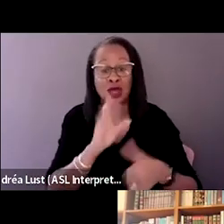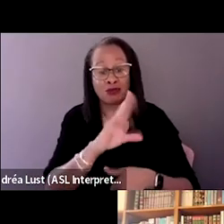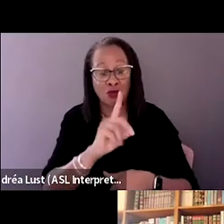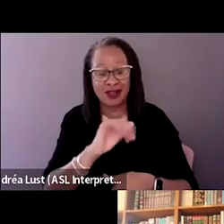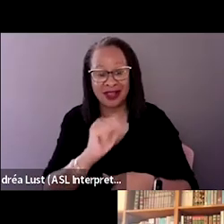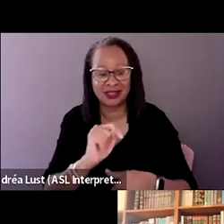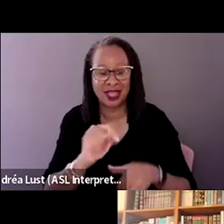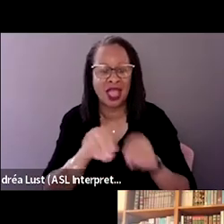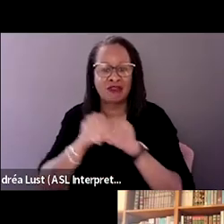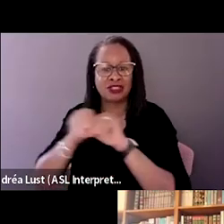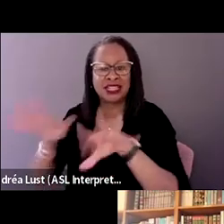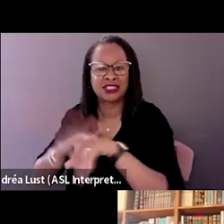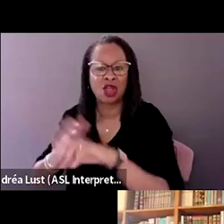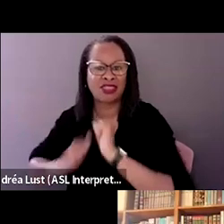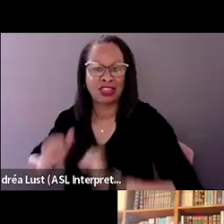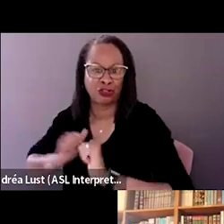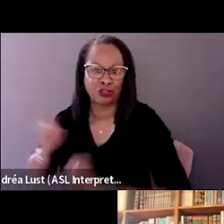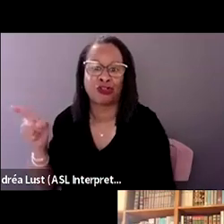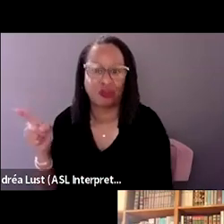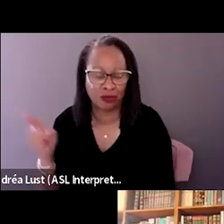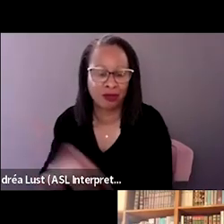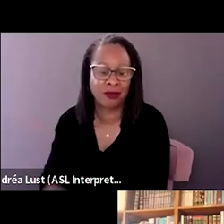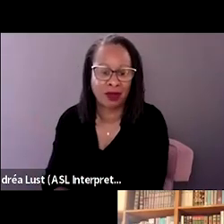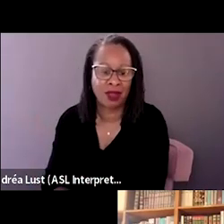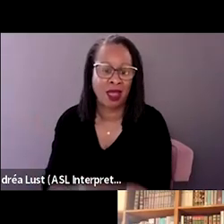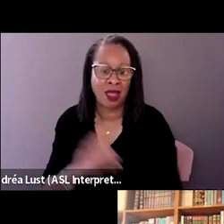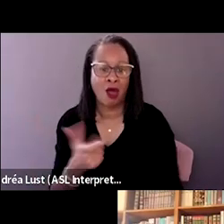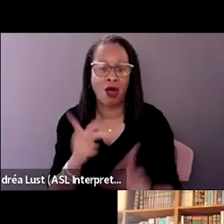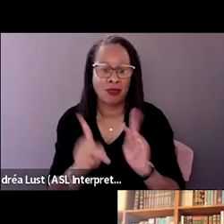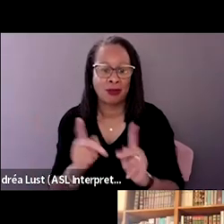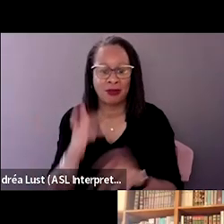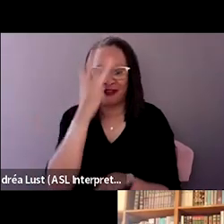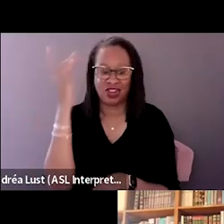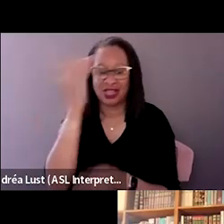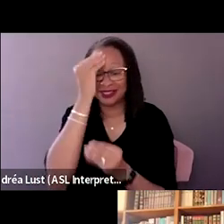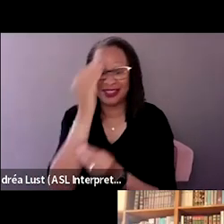he was released on cinema. And all the people forgot to tally that that film